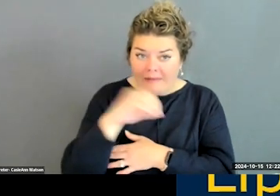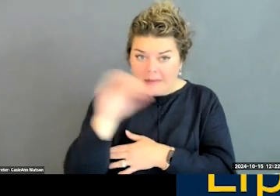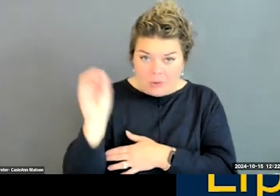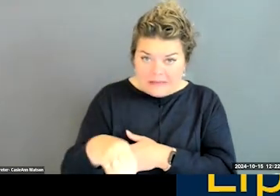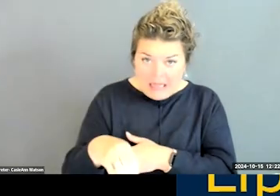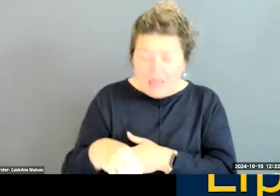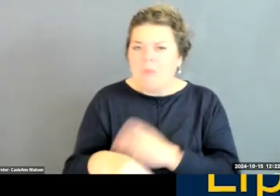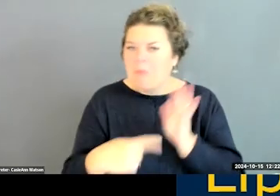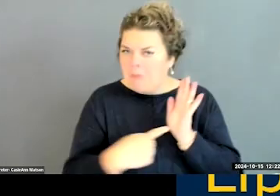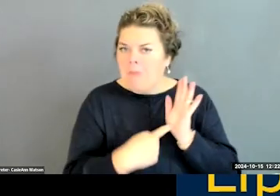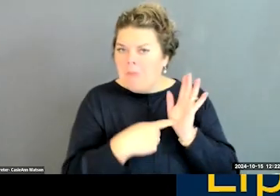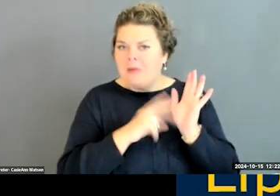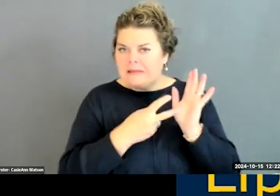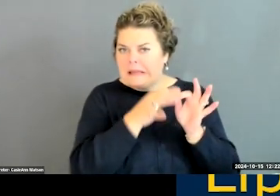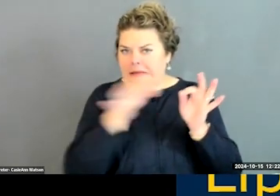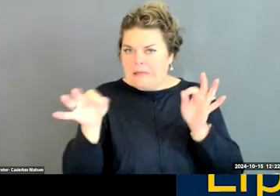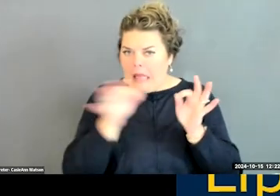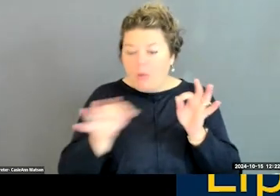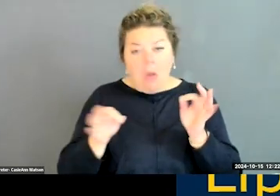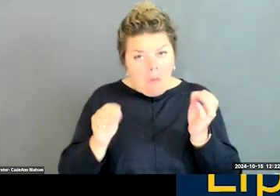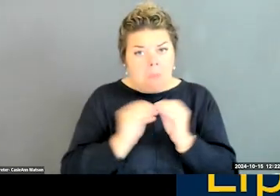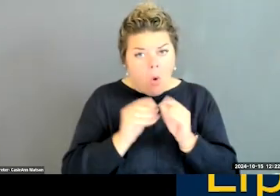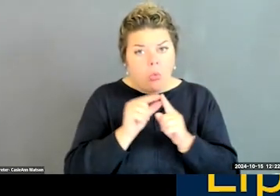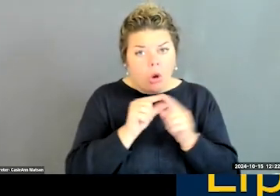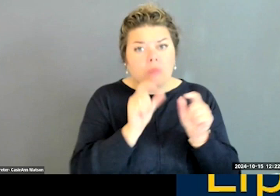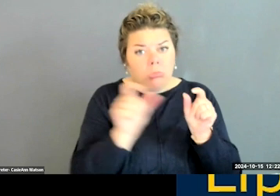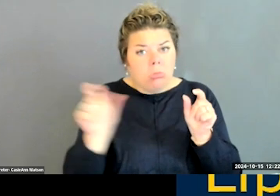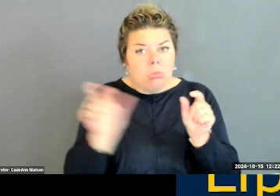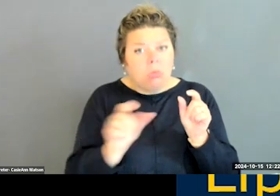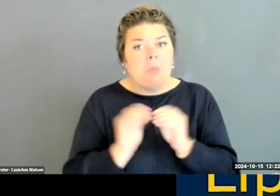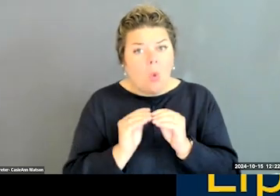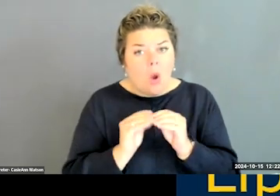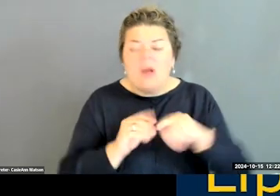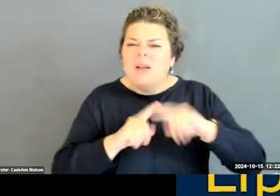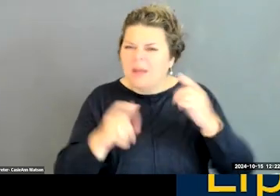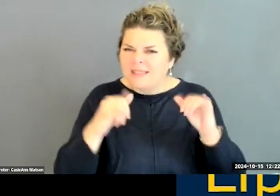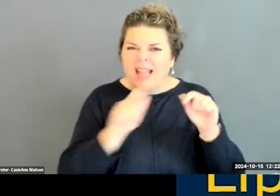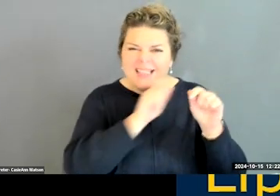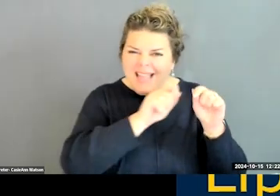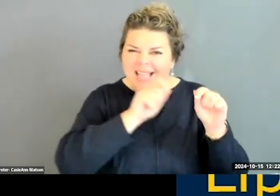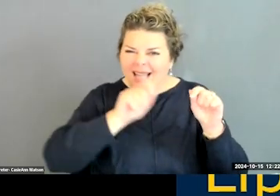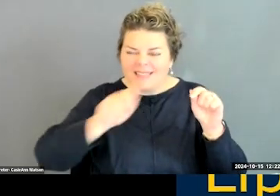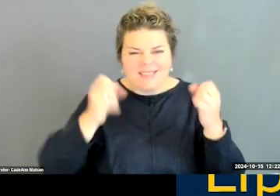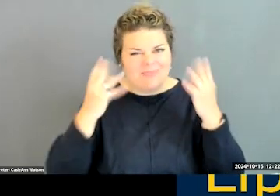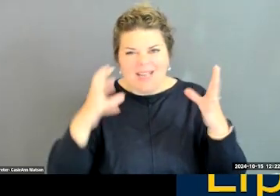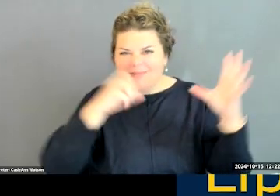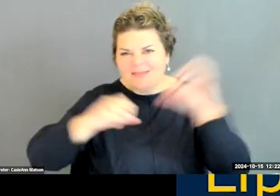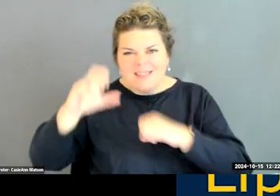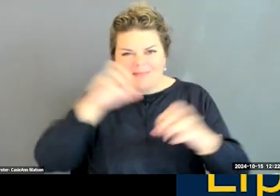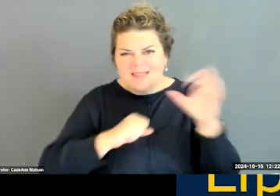So here we have a lot more words that were able to be received, but still a lot of dashes there where information is missed.